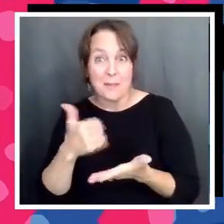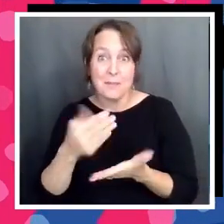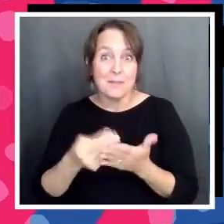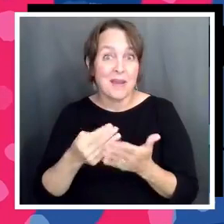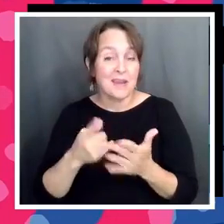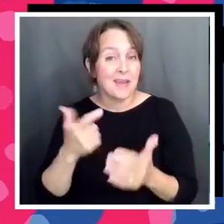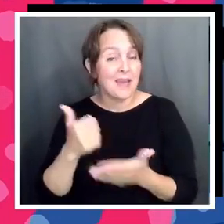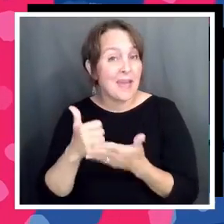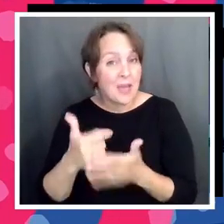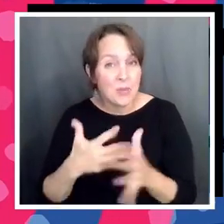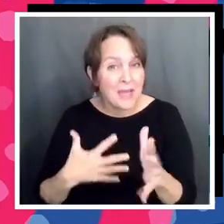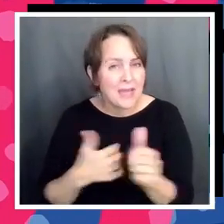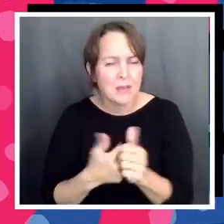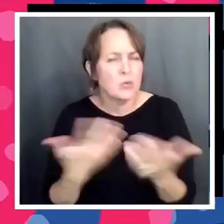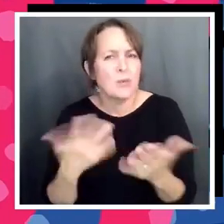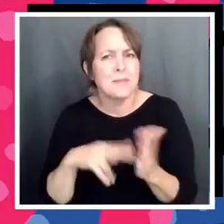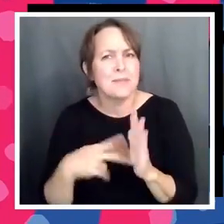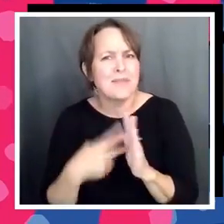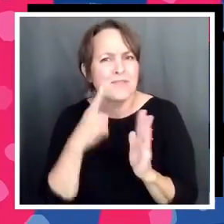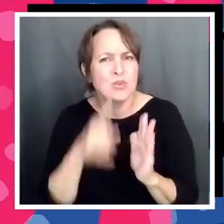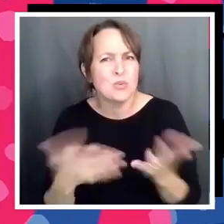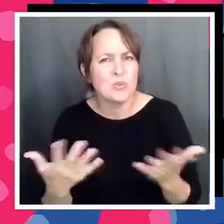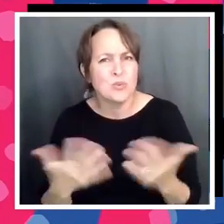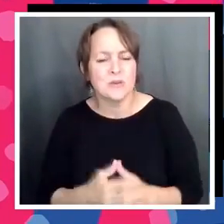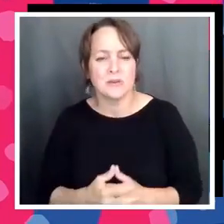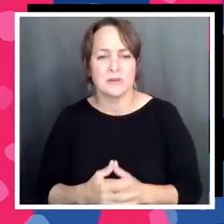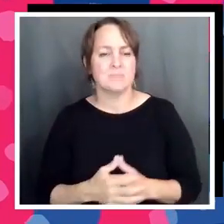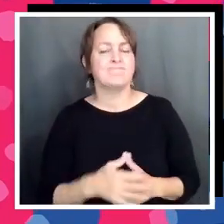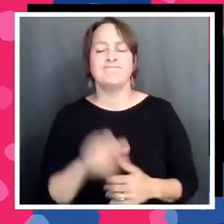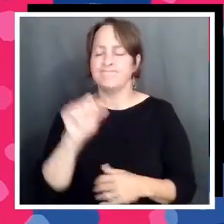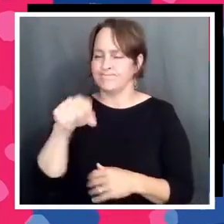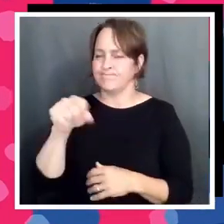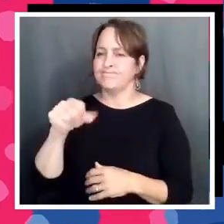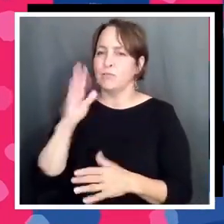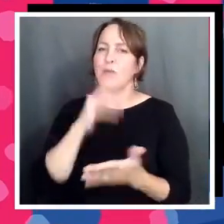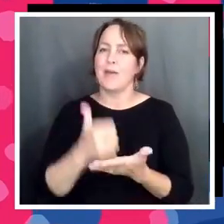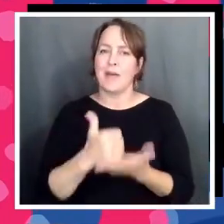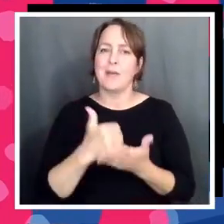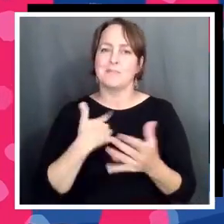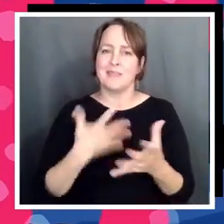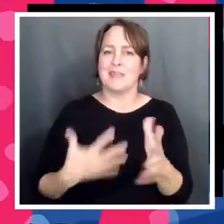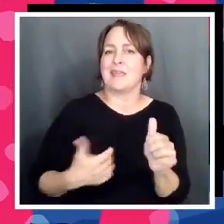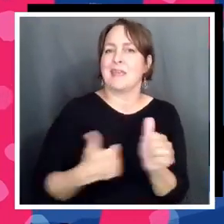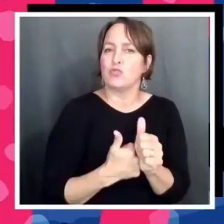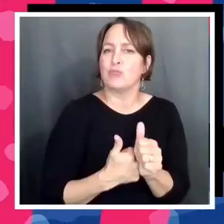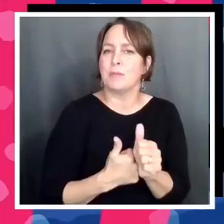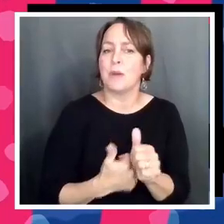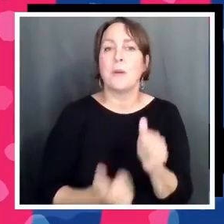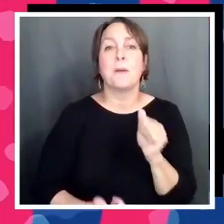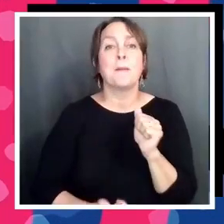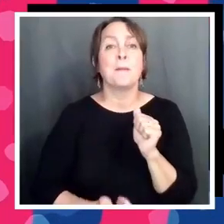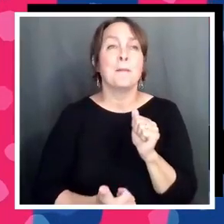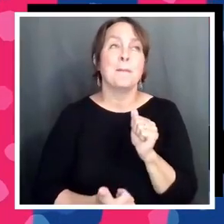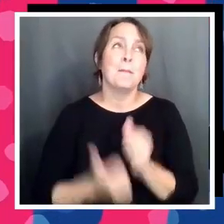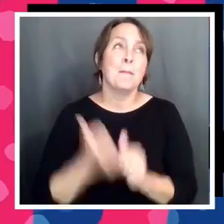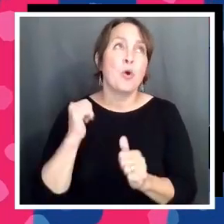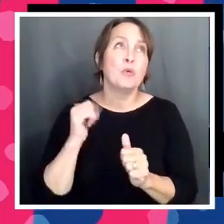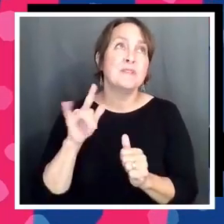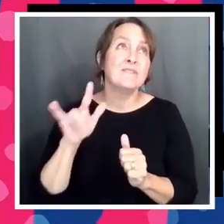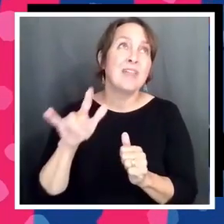HOW HAS IT BEEN FOR YOU THROUGH CORONAVIRUS?